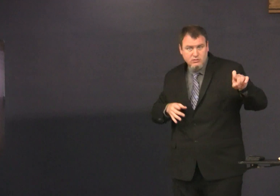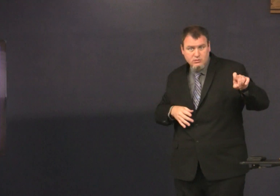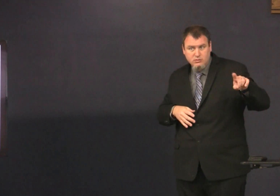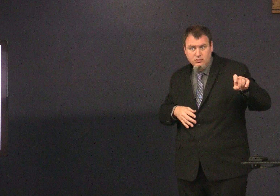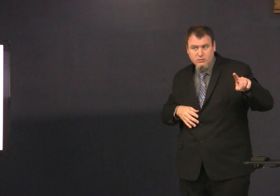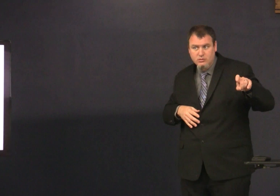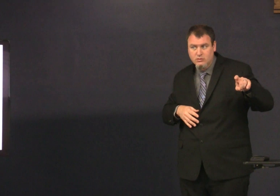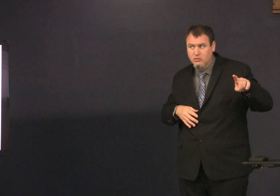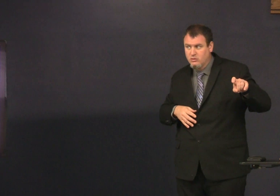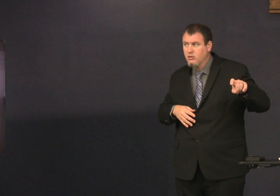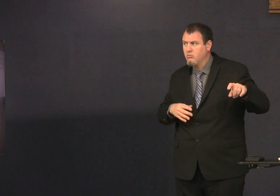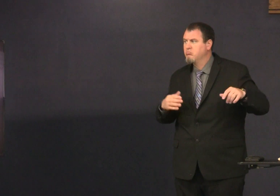did Jesus have a light there